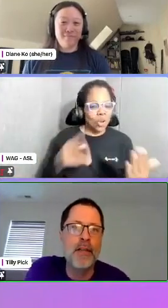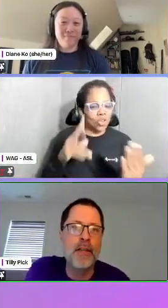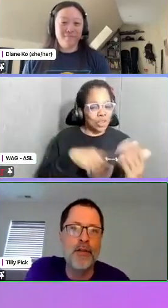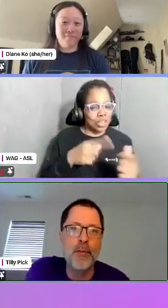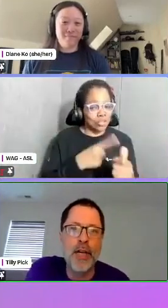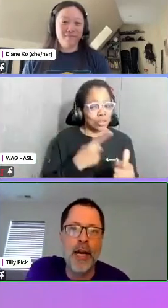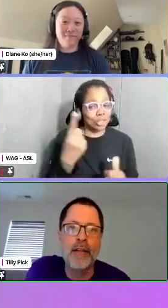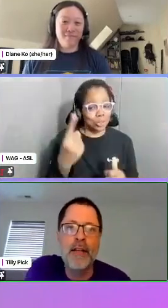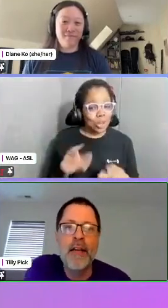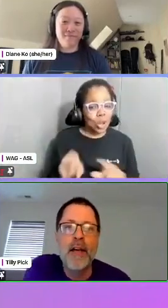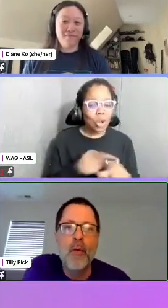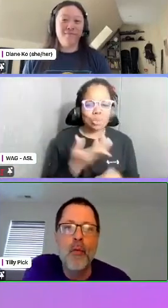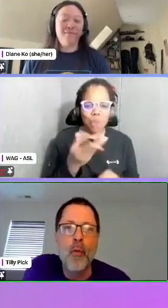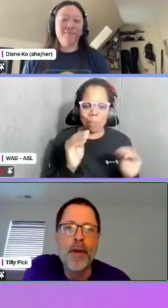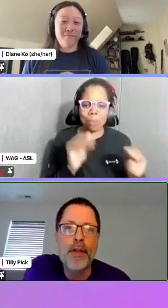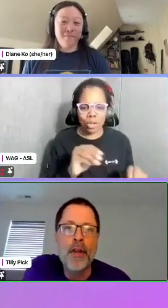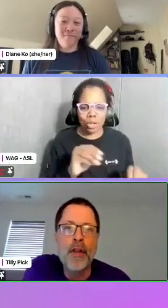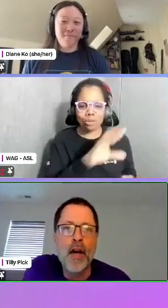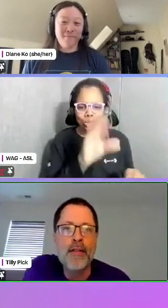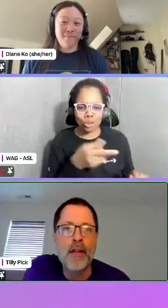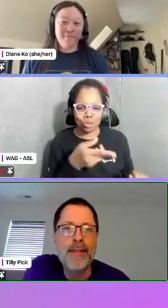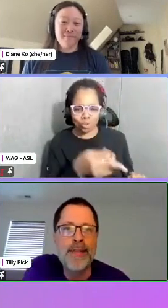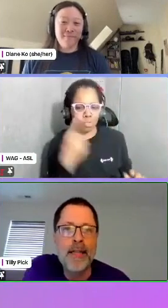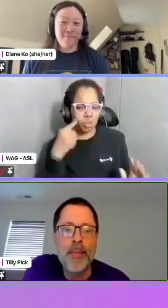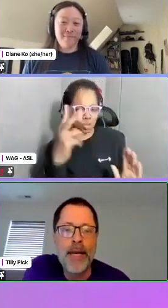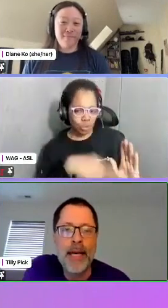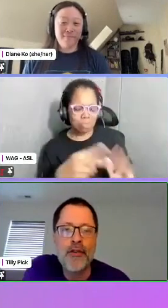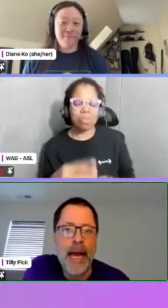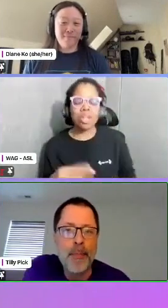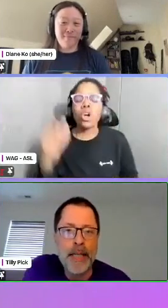dot get Byron. With a role name of button. And then